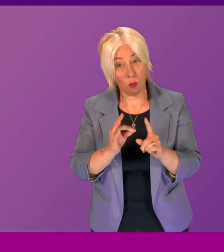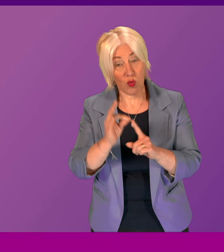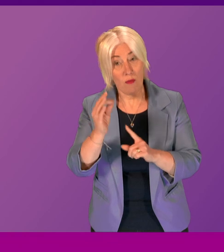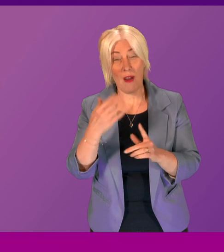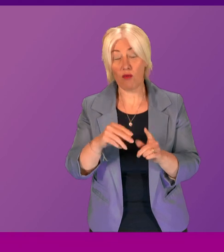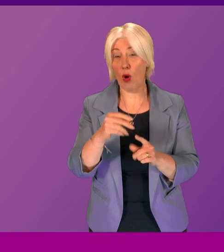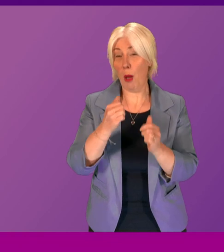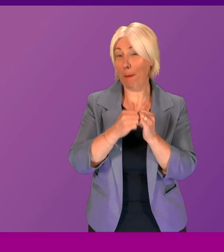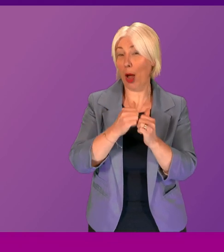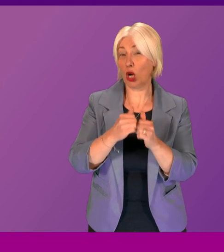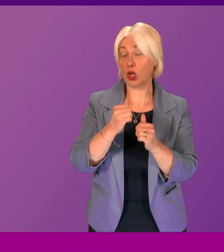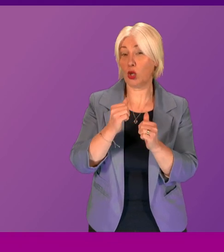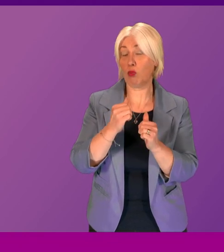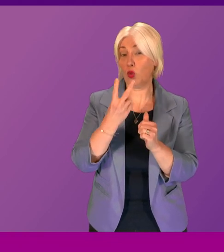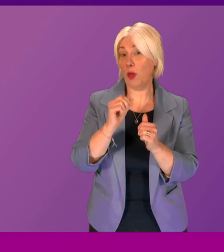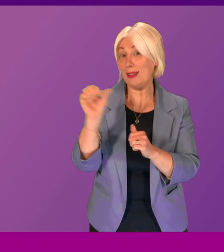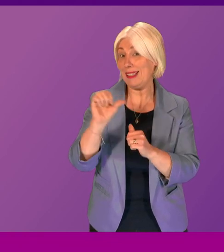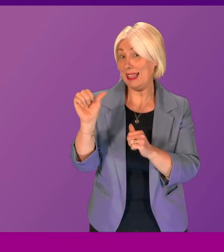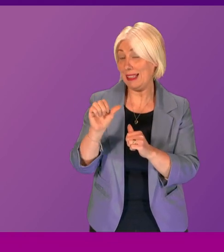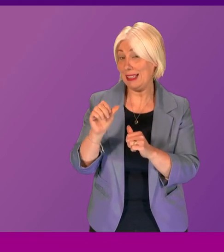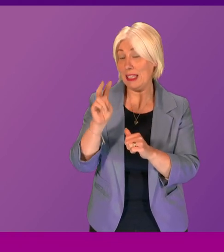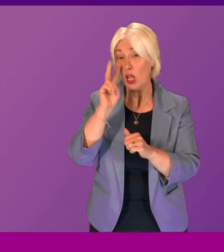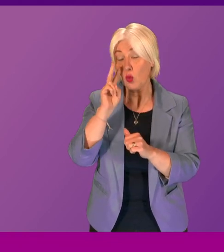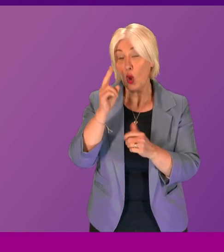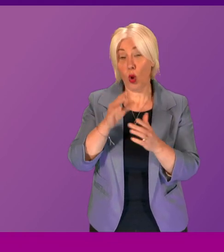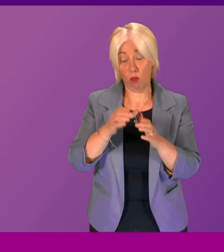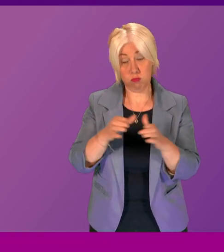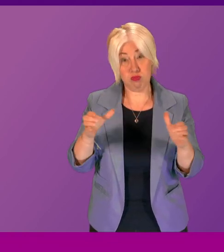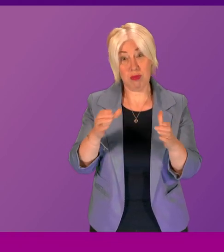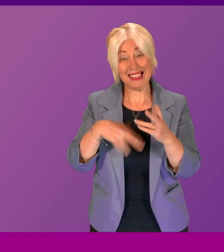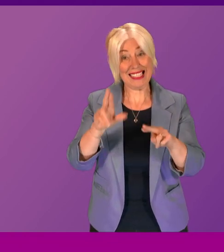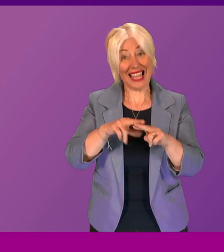We have also seen increases in CAMHS staffing.